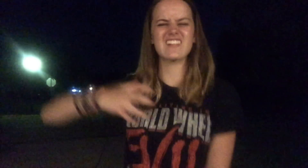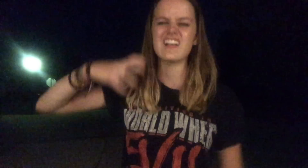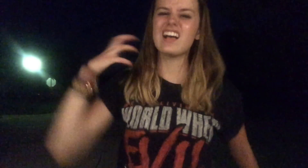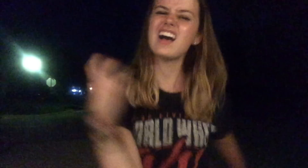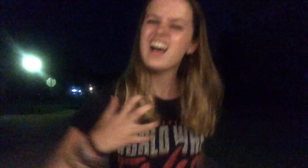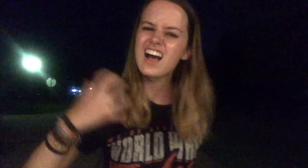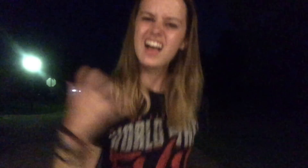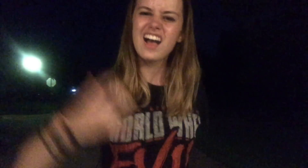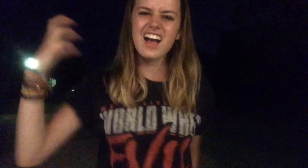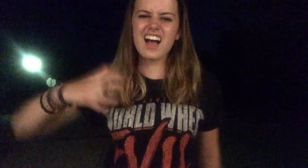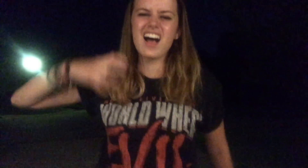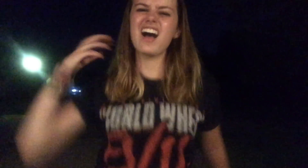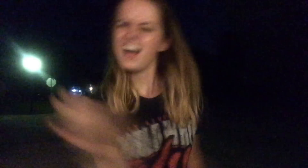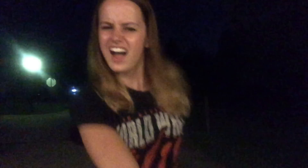Ya-a-a-a-ao